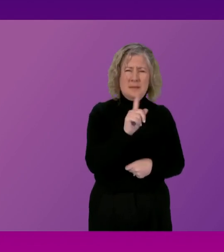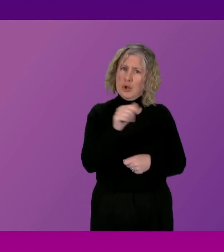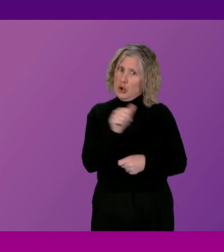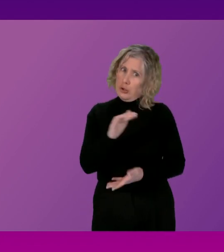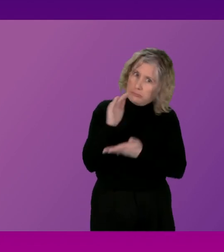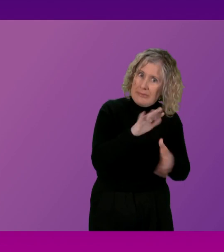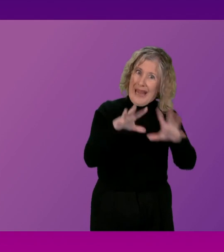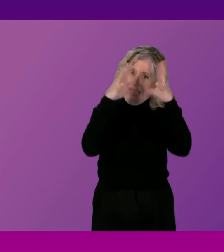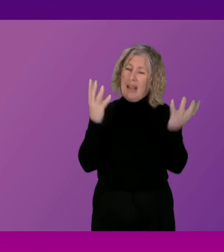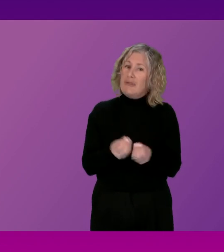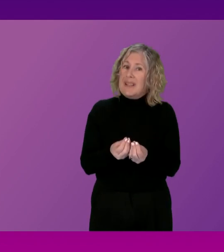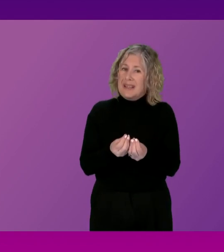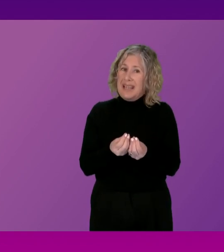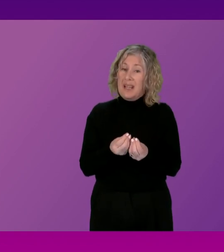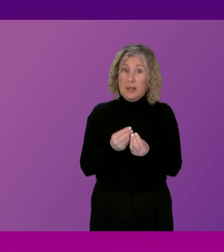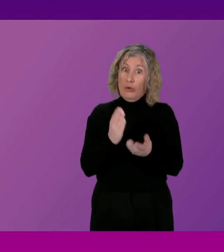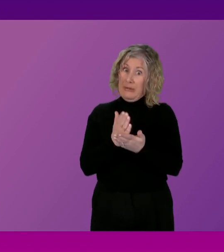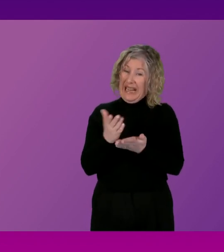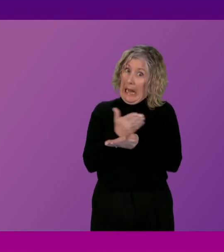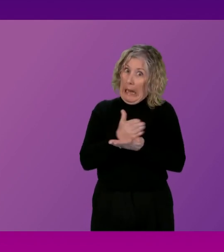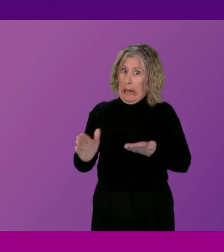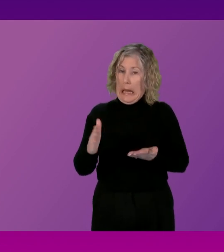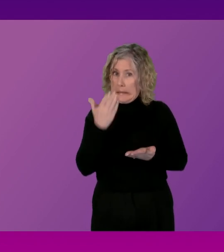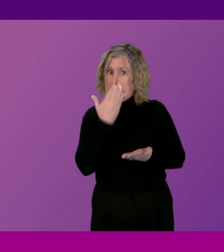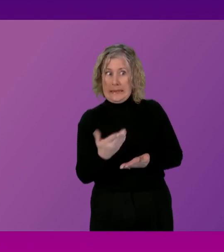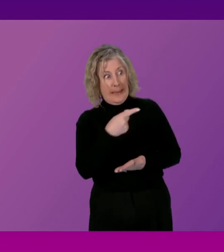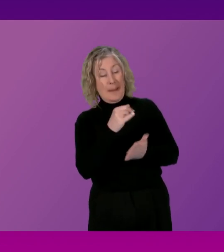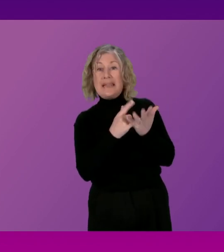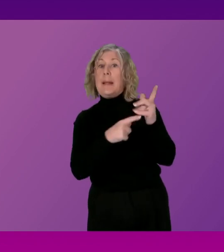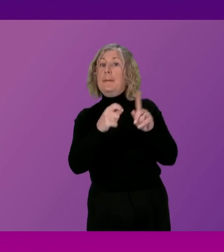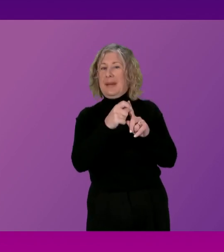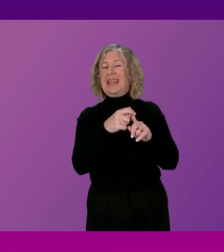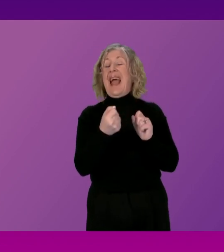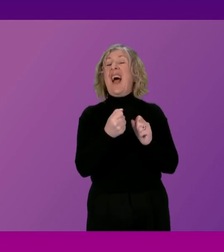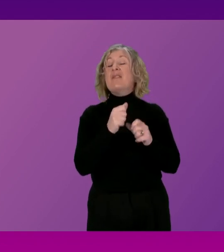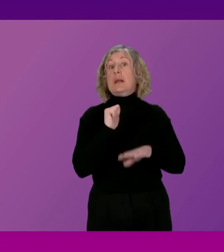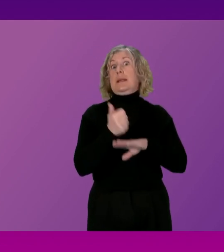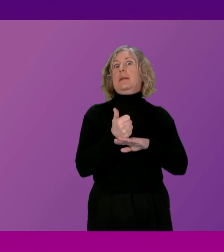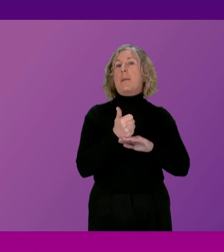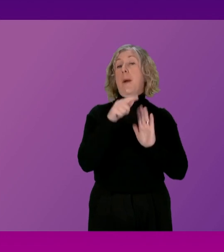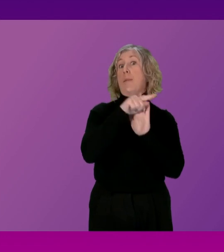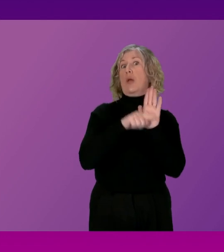It is absolutely clear that the SNP brought in an auto-delete policy not just after being